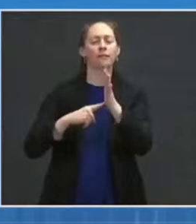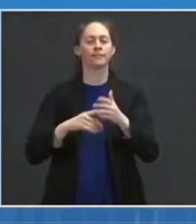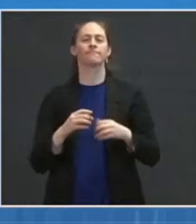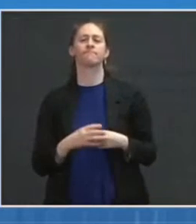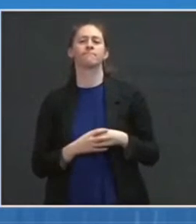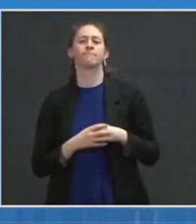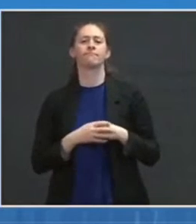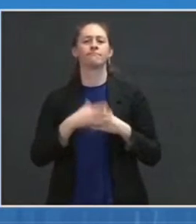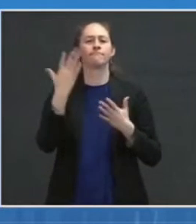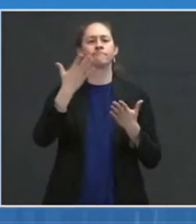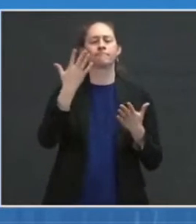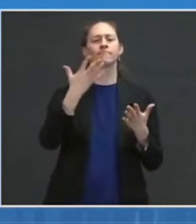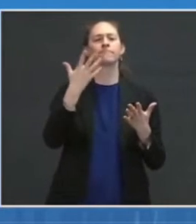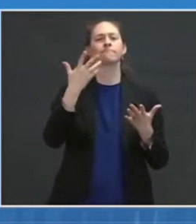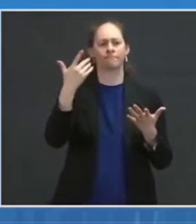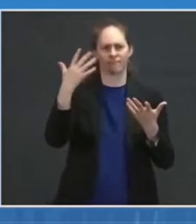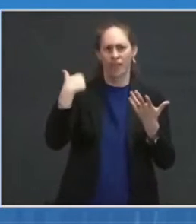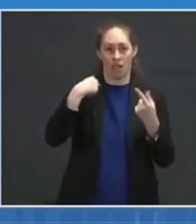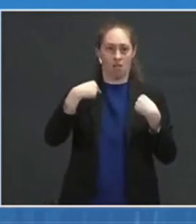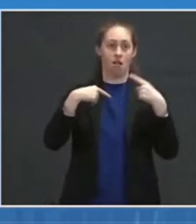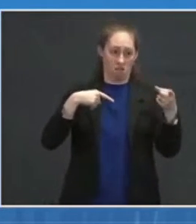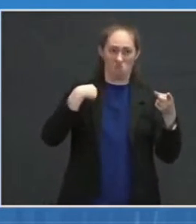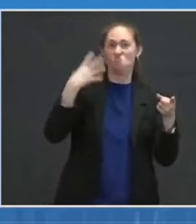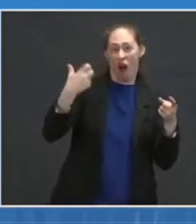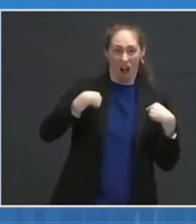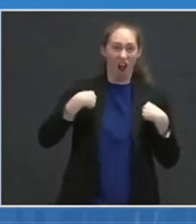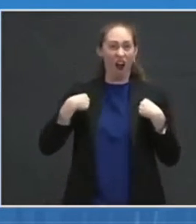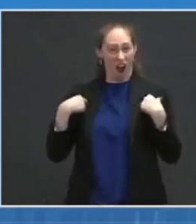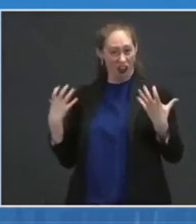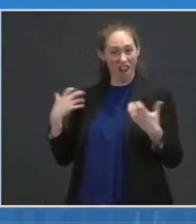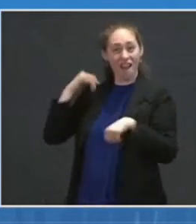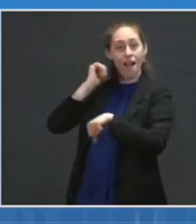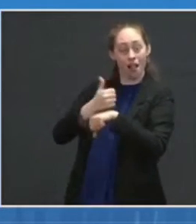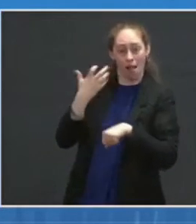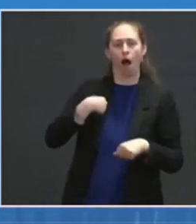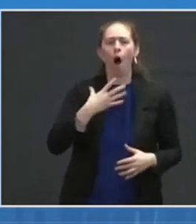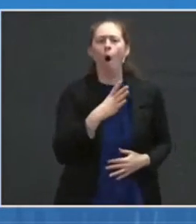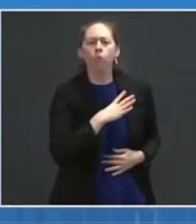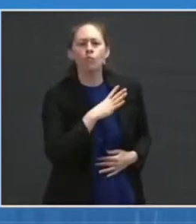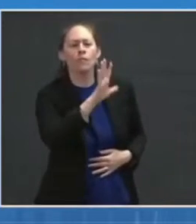ILLUSTRATION, WE MAY HAVE A